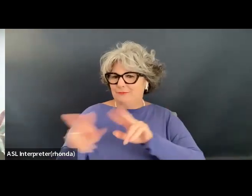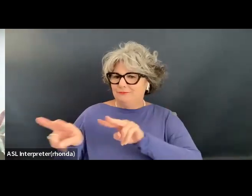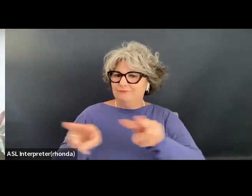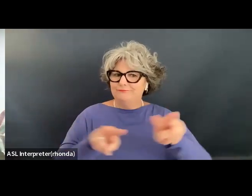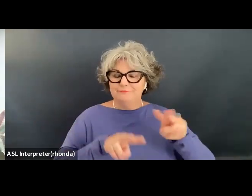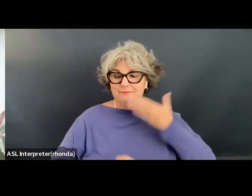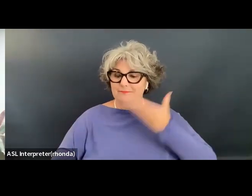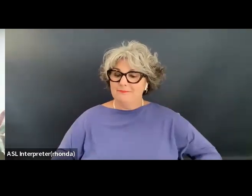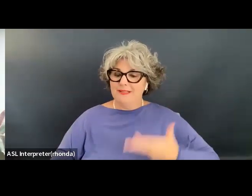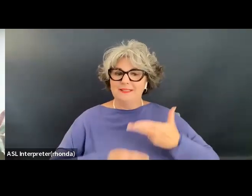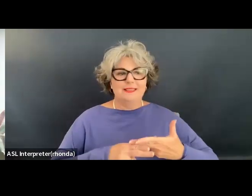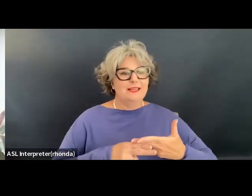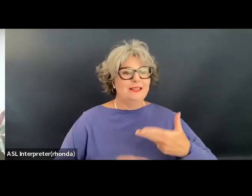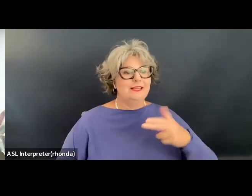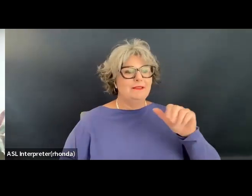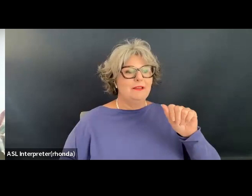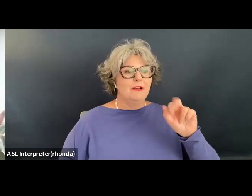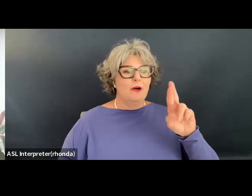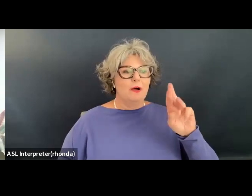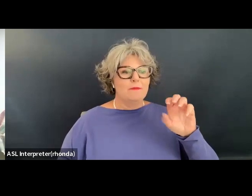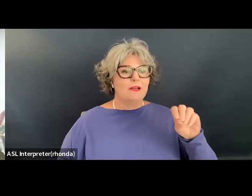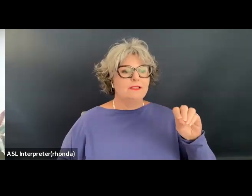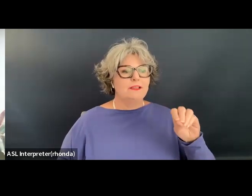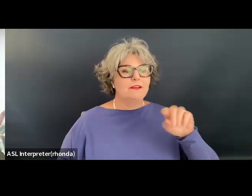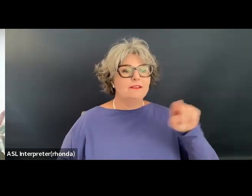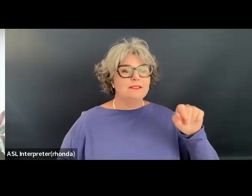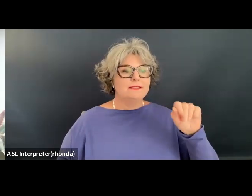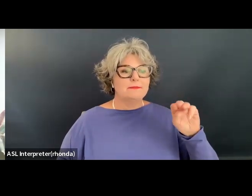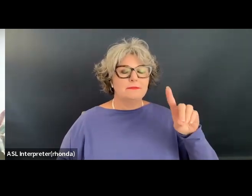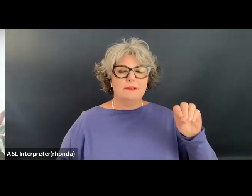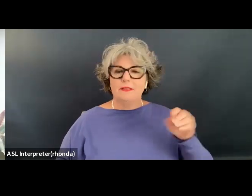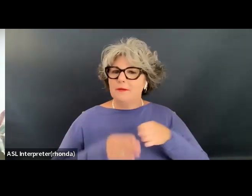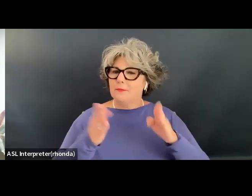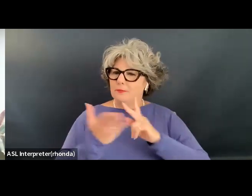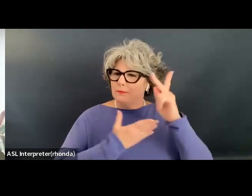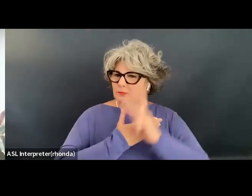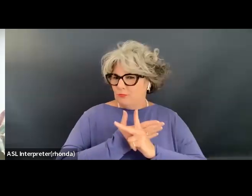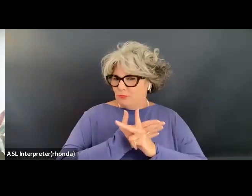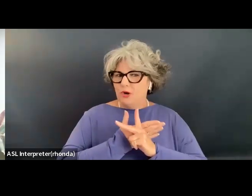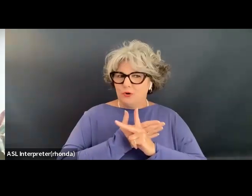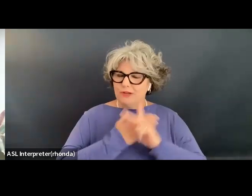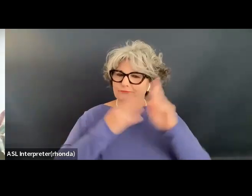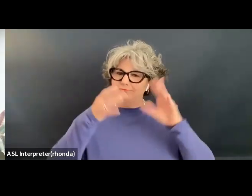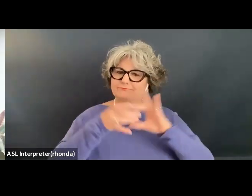My name is Armando Zamudio. And I am the Public Programs and Events Coordinator